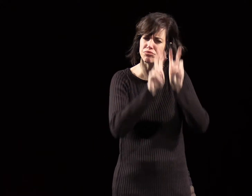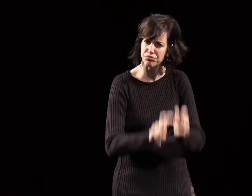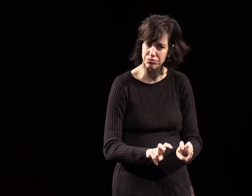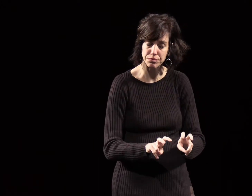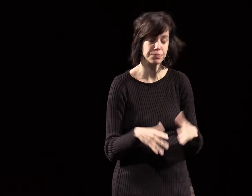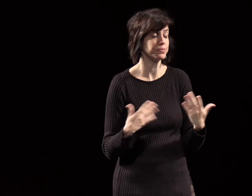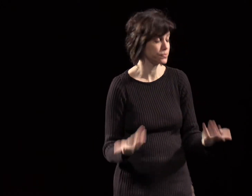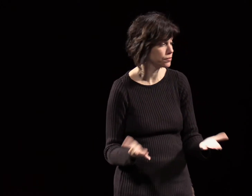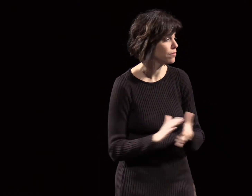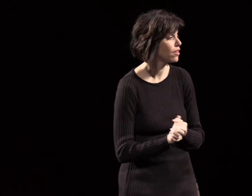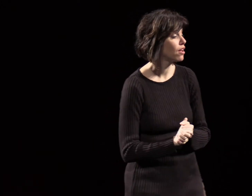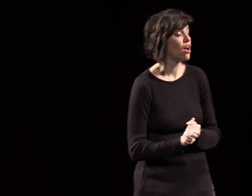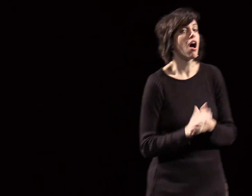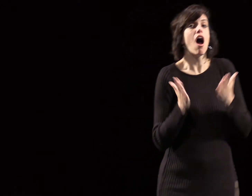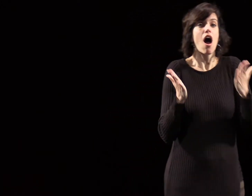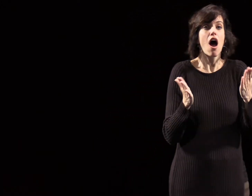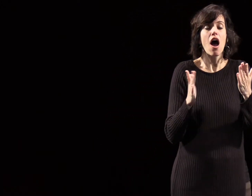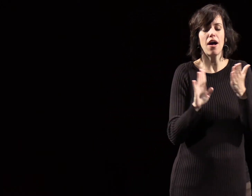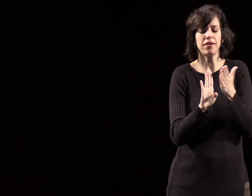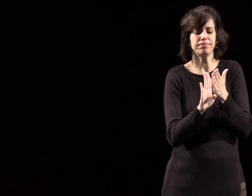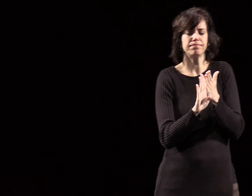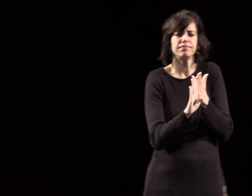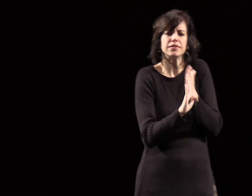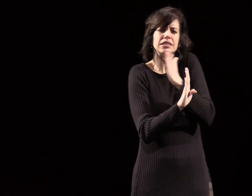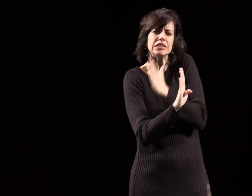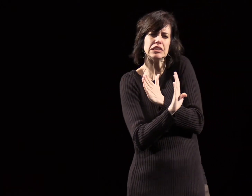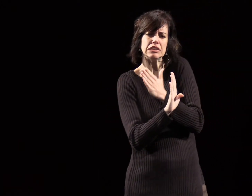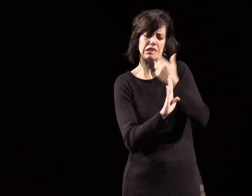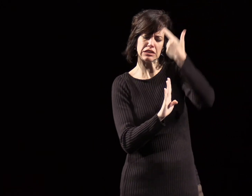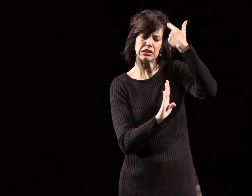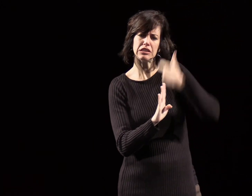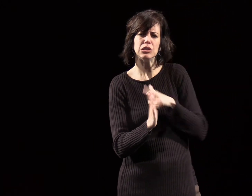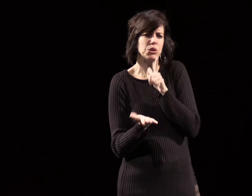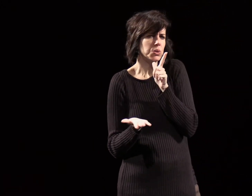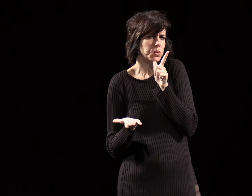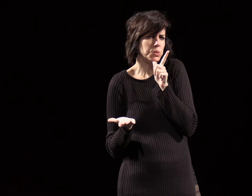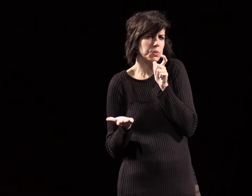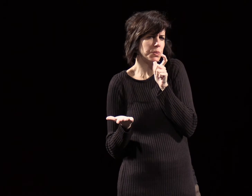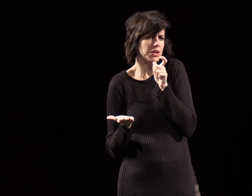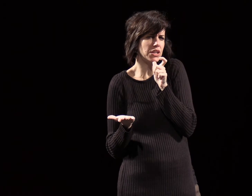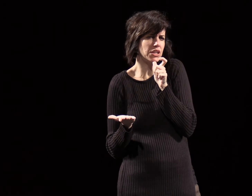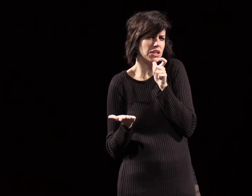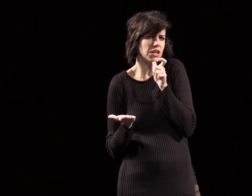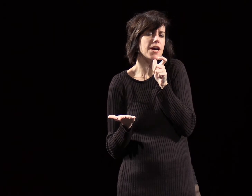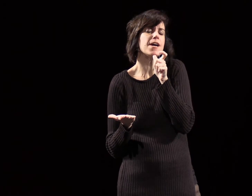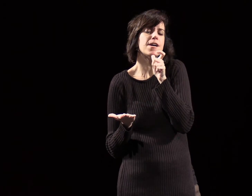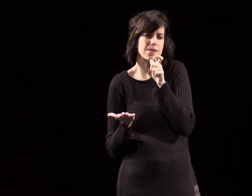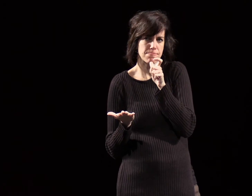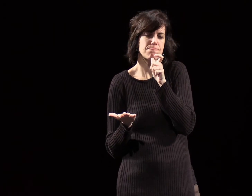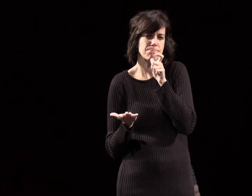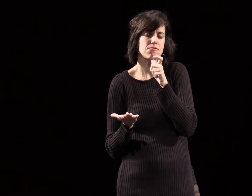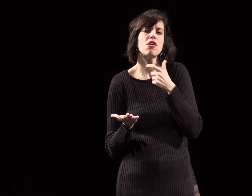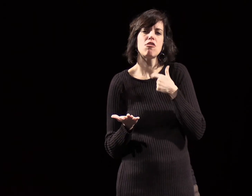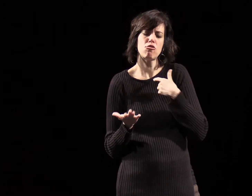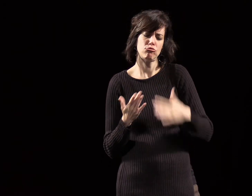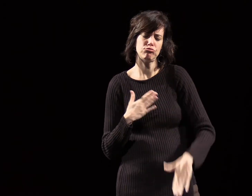That's something I love to research. Now, before we get into that, I'd like to explain a bit about who I am.